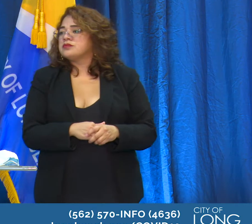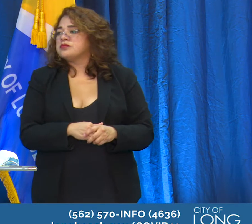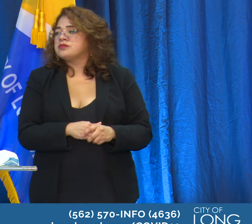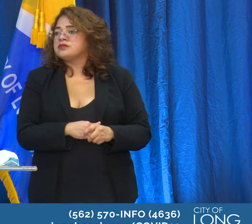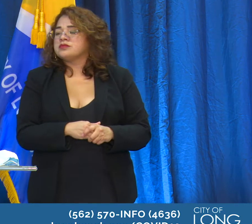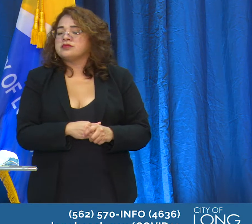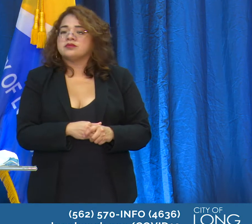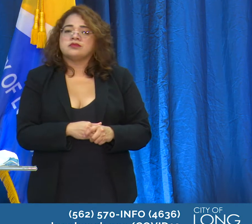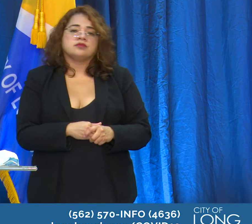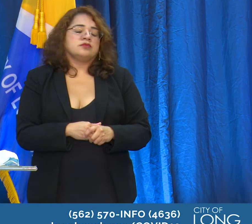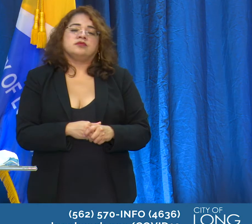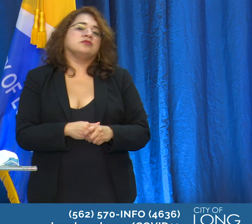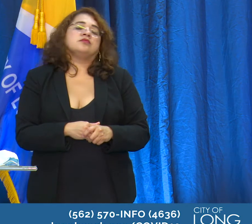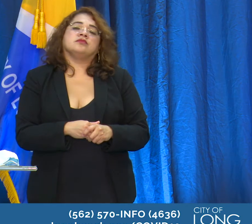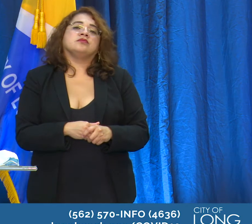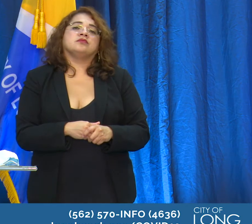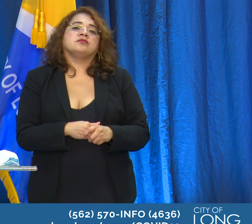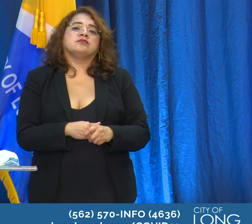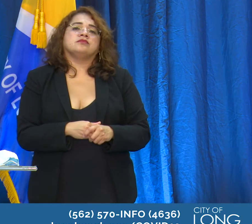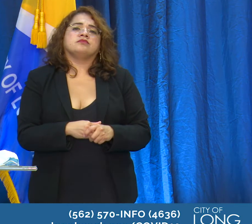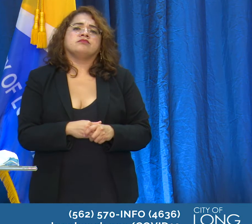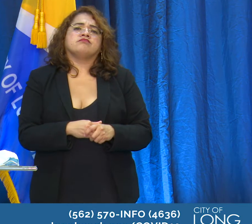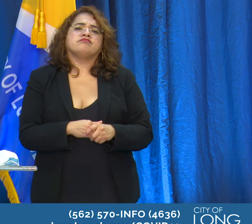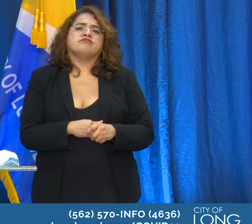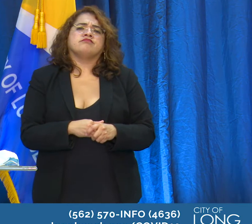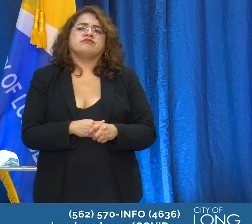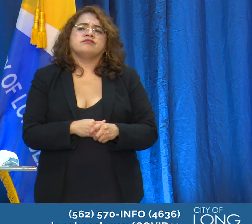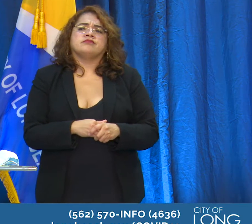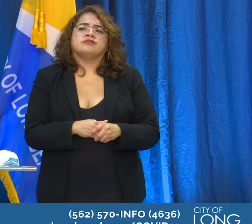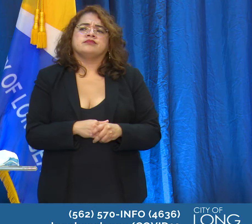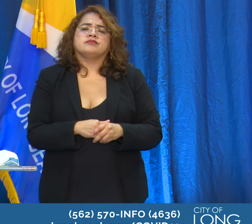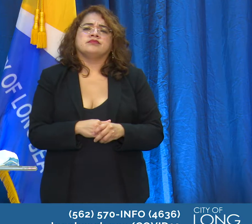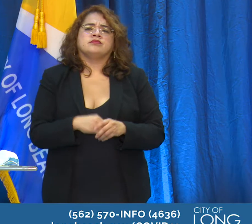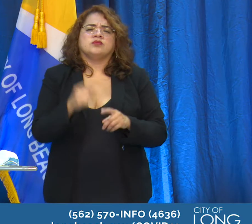Sounds like we're not getting input right now, just wait one moment.